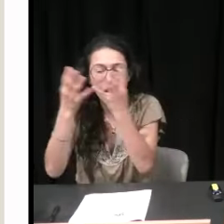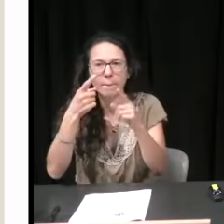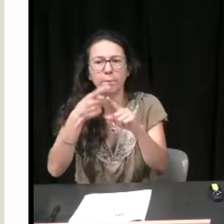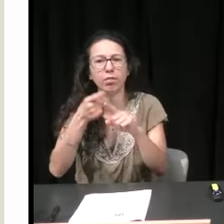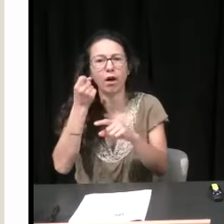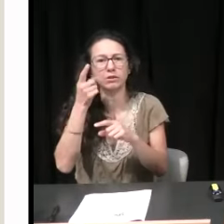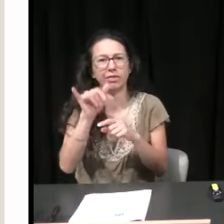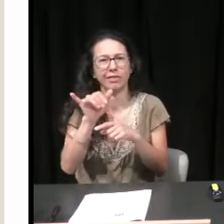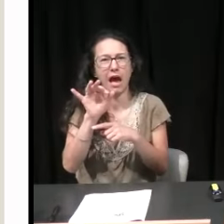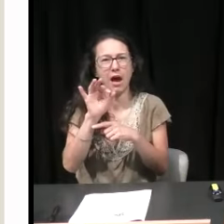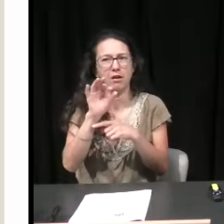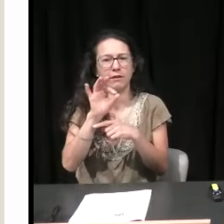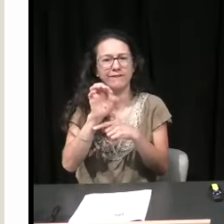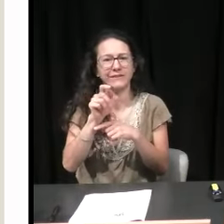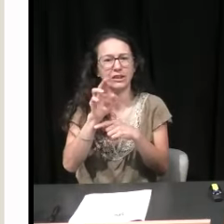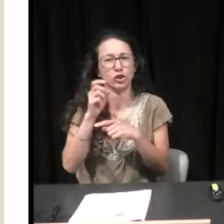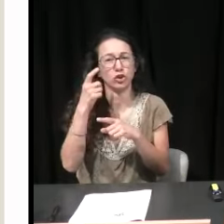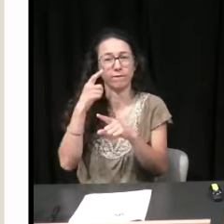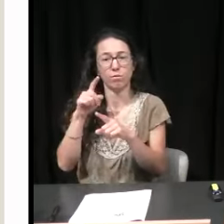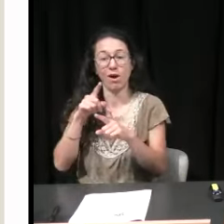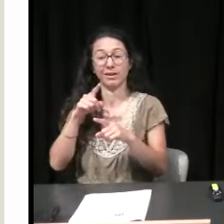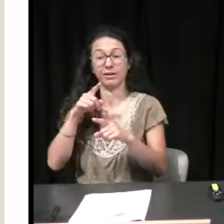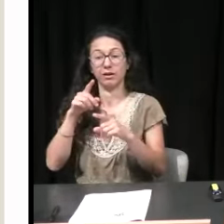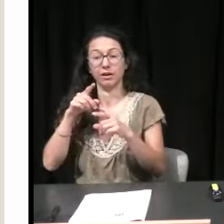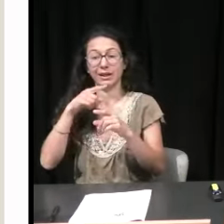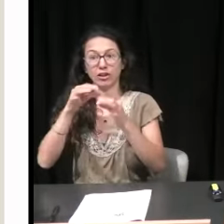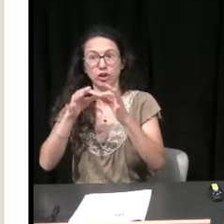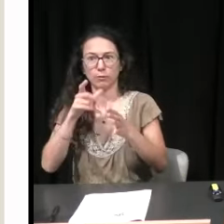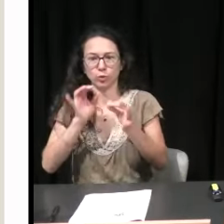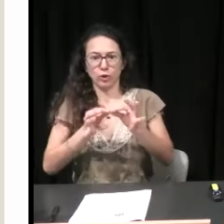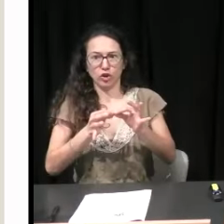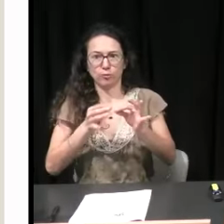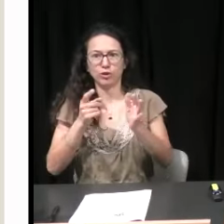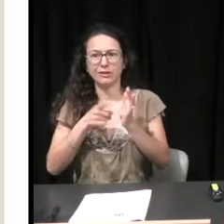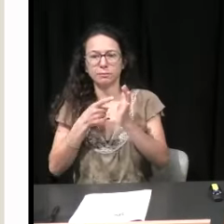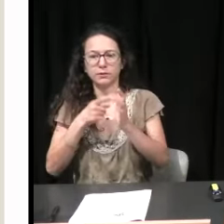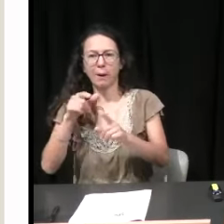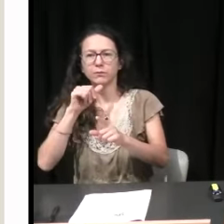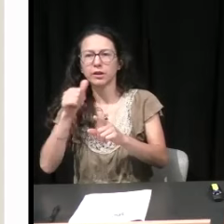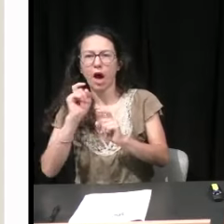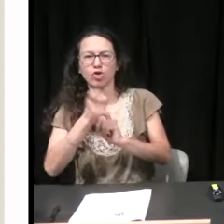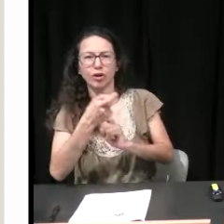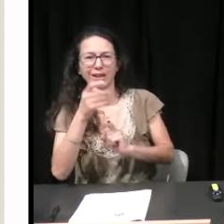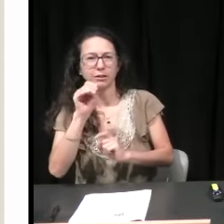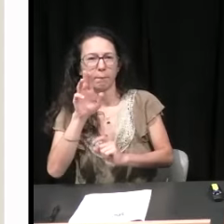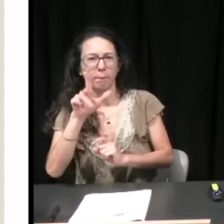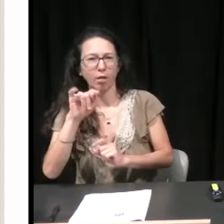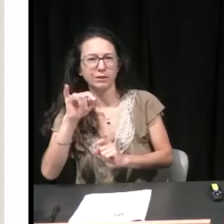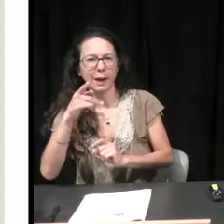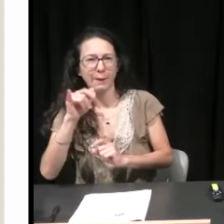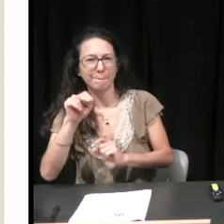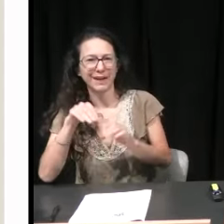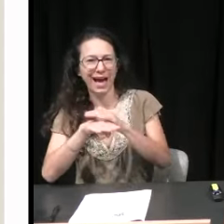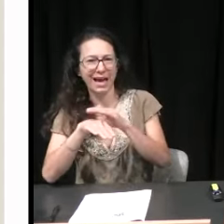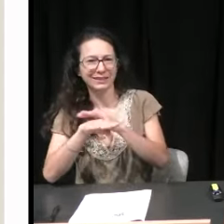so trying to scroll through multiple screens and find that information um and having features for